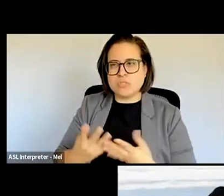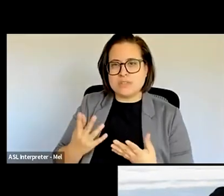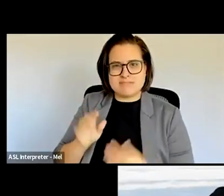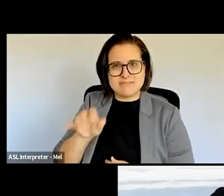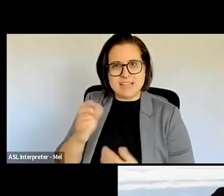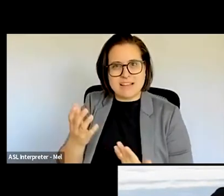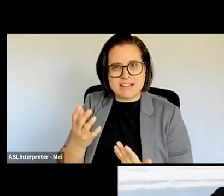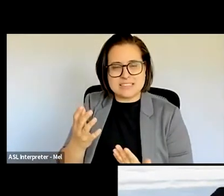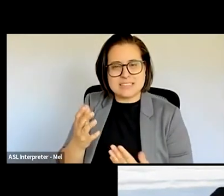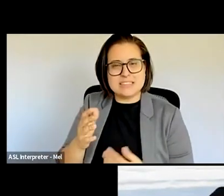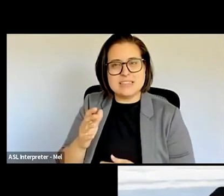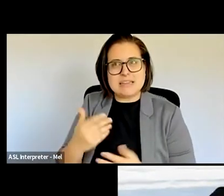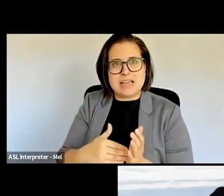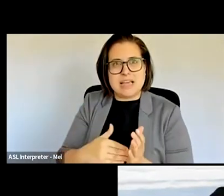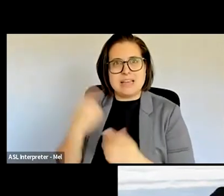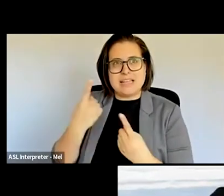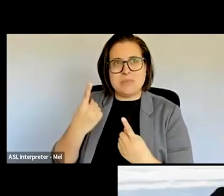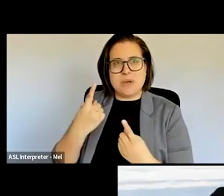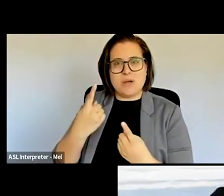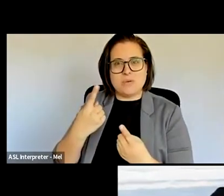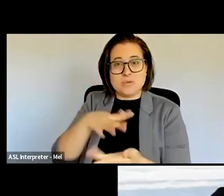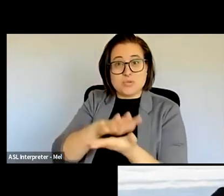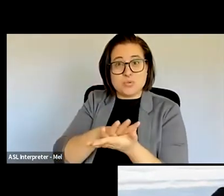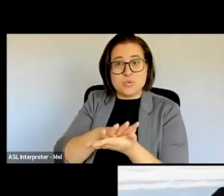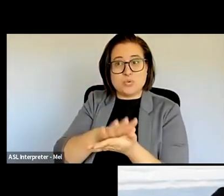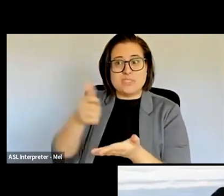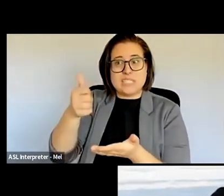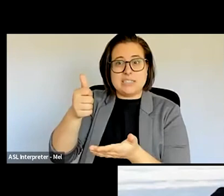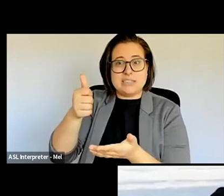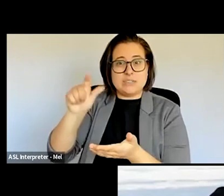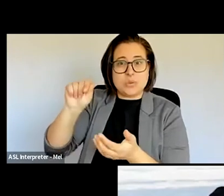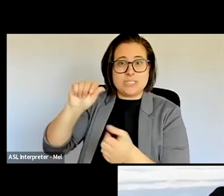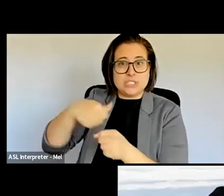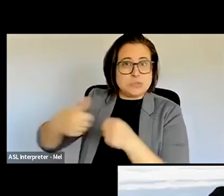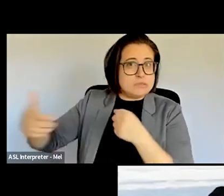think of the kids in school 10, 20 years from now they're going to have to learn something